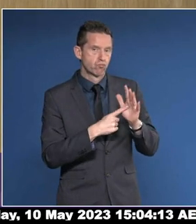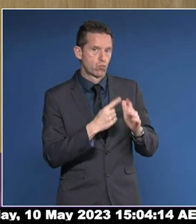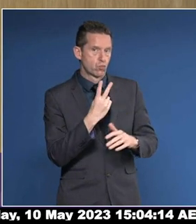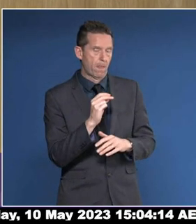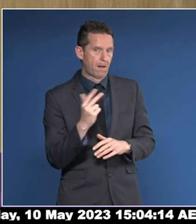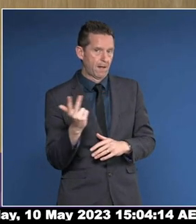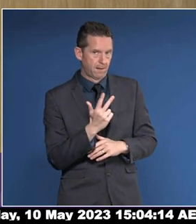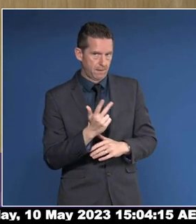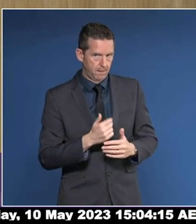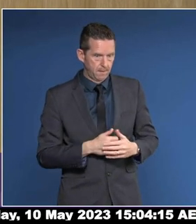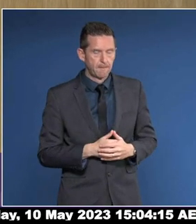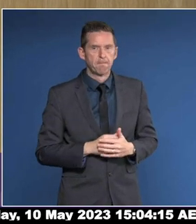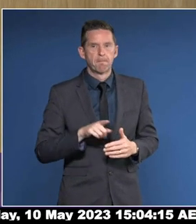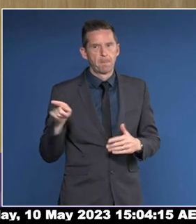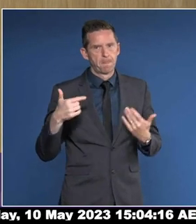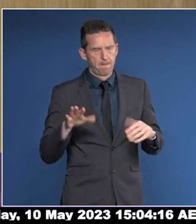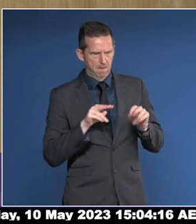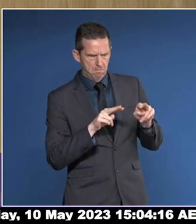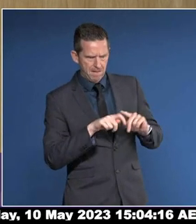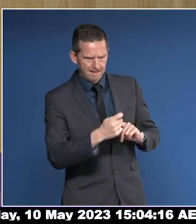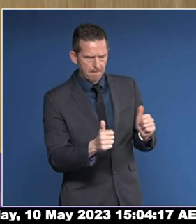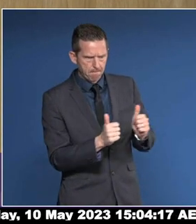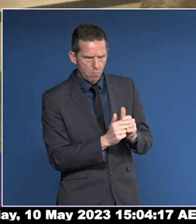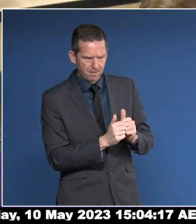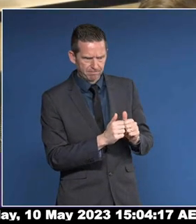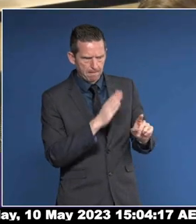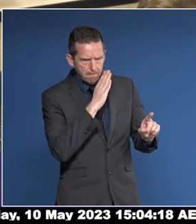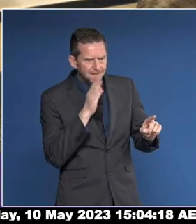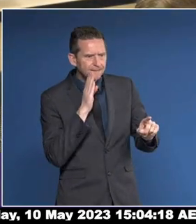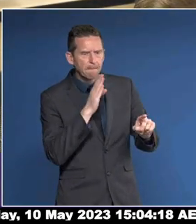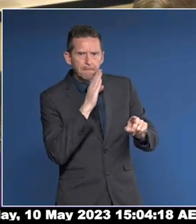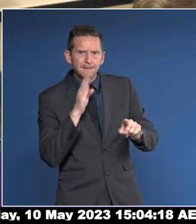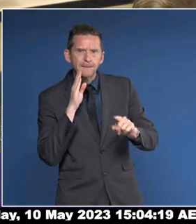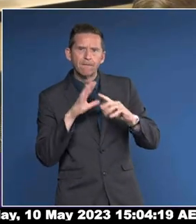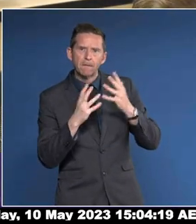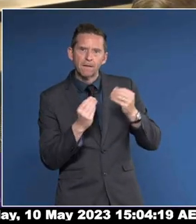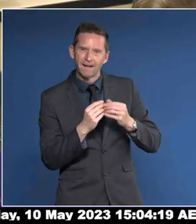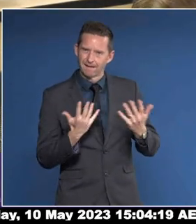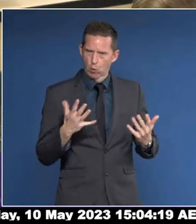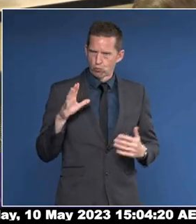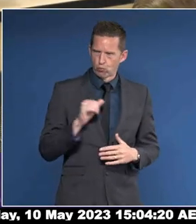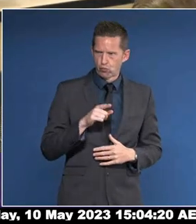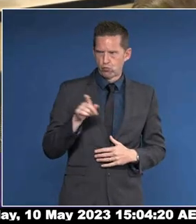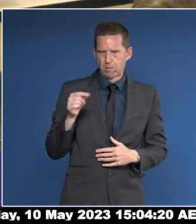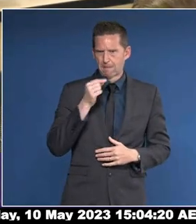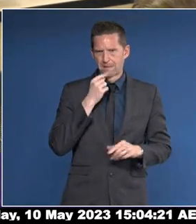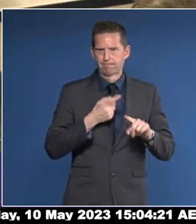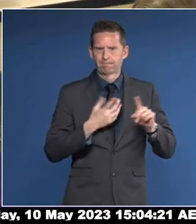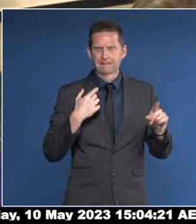attended the next appointment, that is of itself a sufficient concern to follow it up before the next SCAN meeting, isn't it?